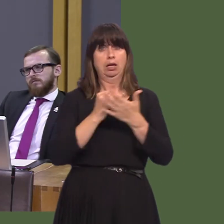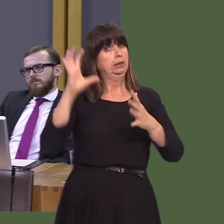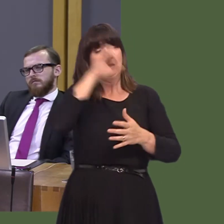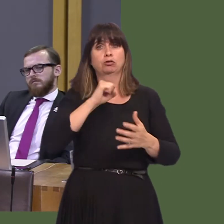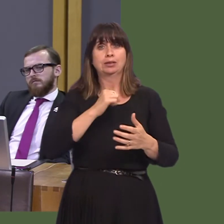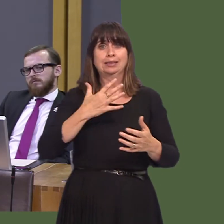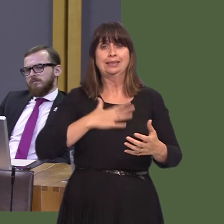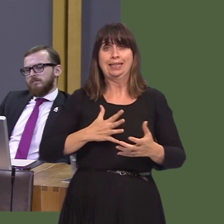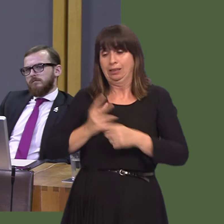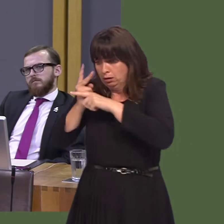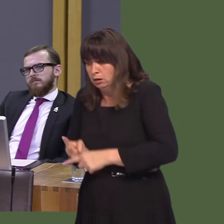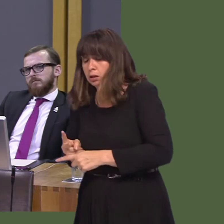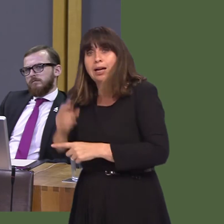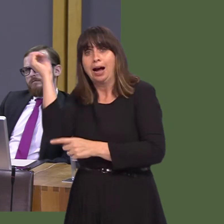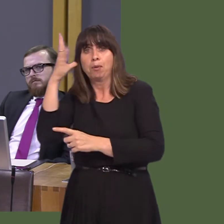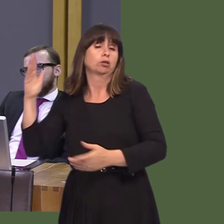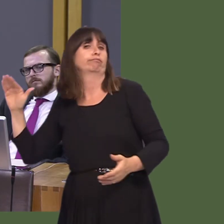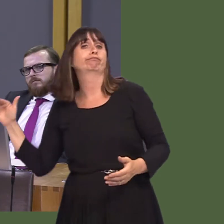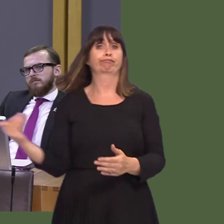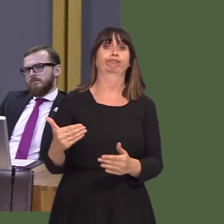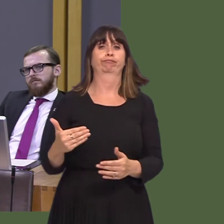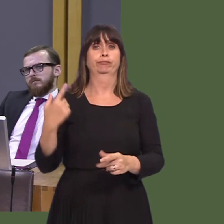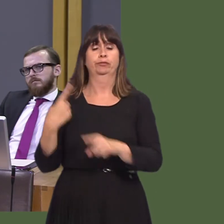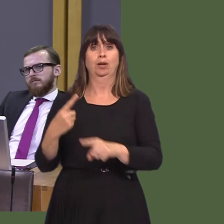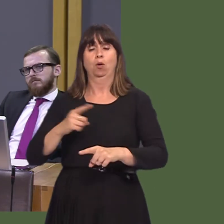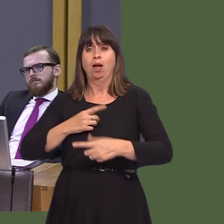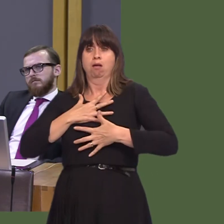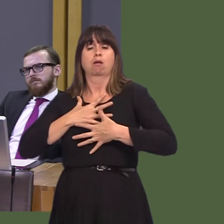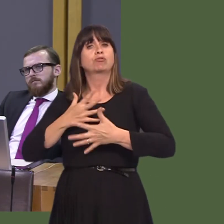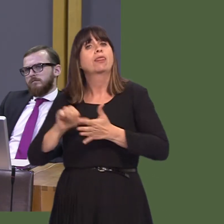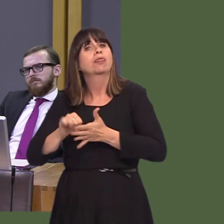They need the response from the ambulance quickly because the child sometimes stops breathing as a consequence of this.